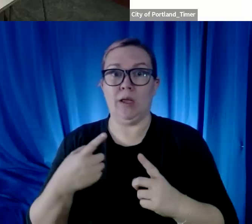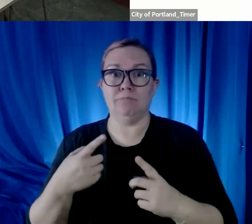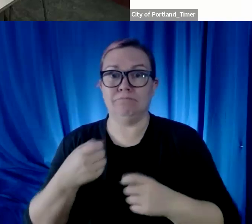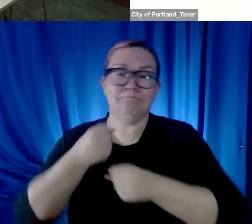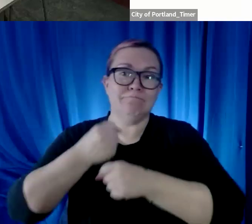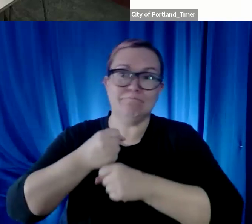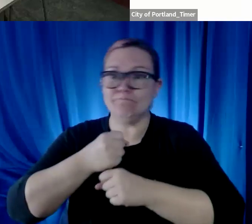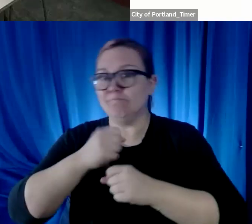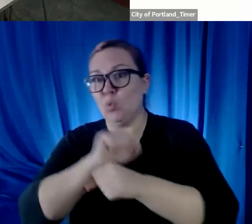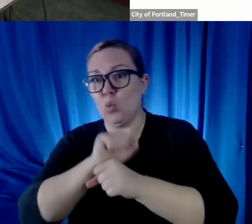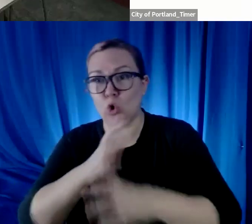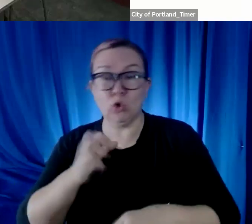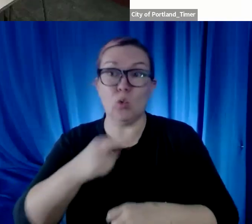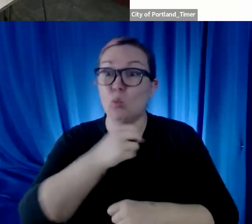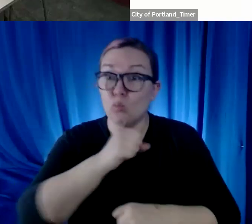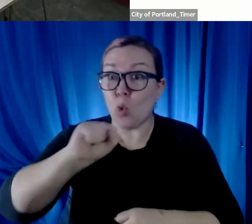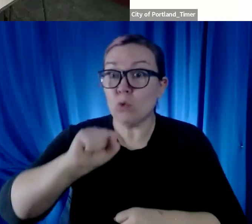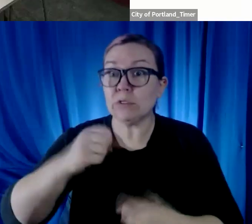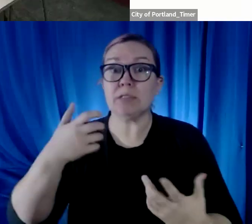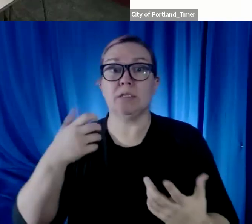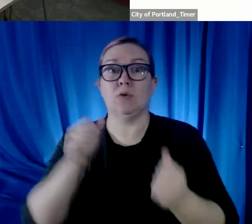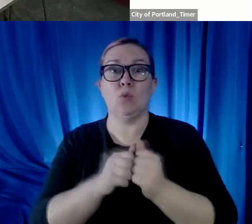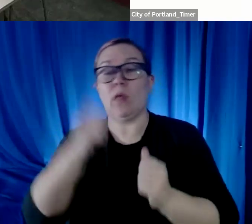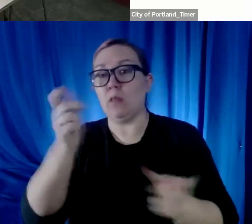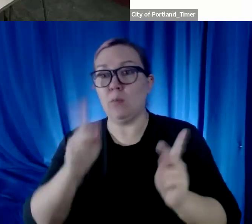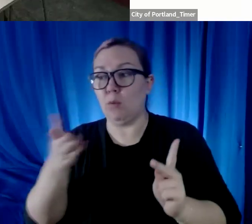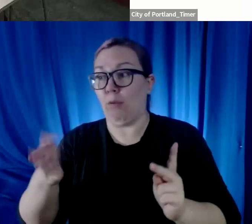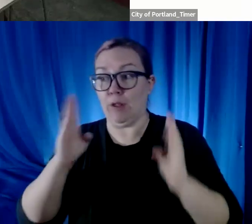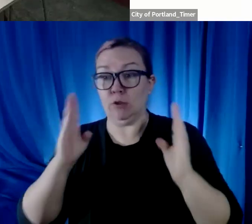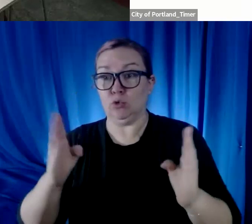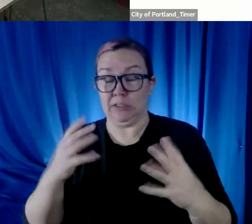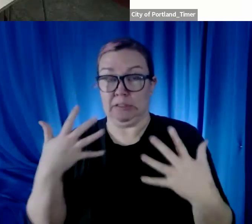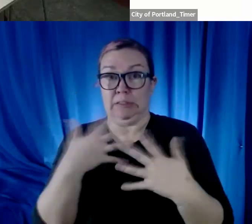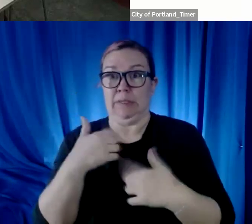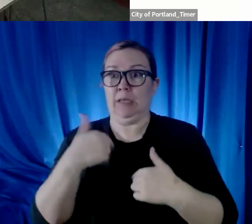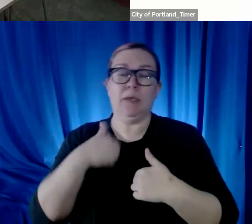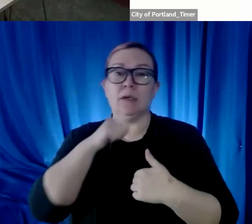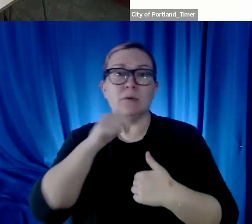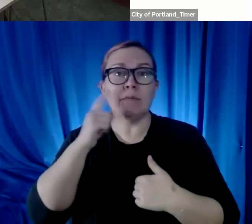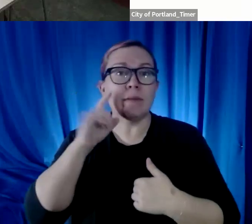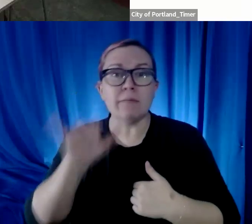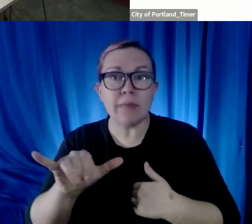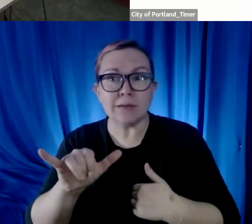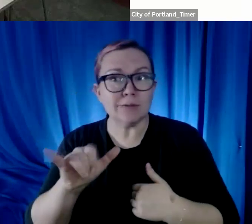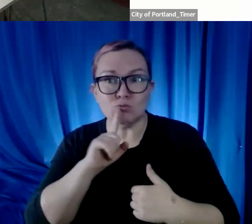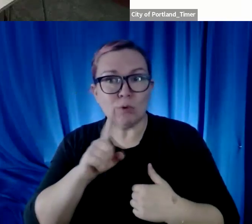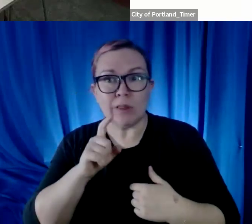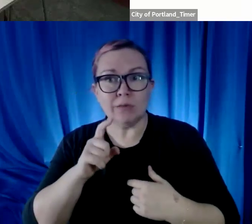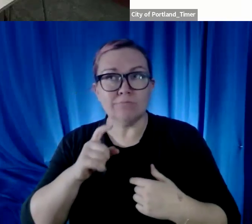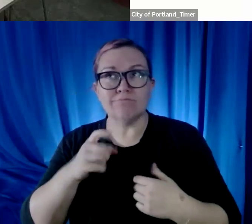Or when I'm protesting with other folks in the streets. And I don't think that that's actually contributing to a feeling of safety in the city.